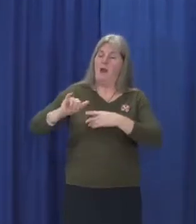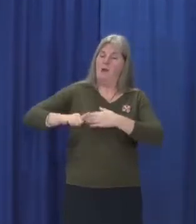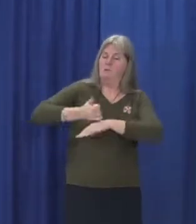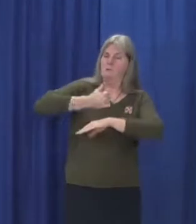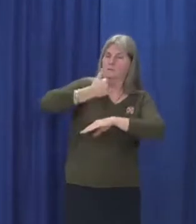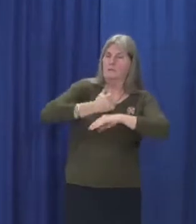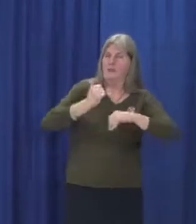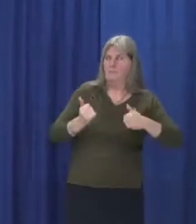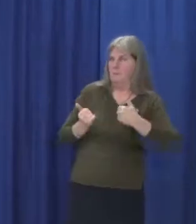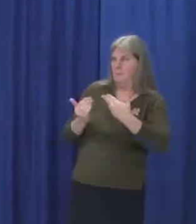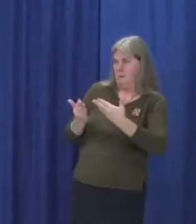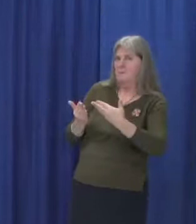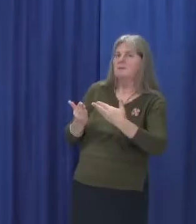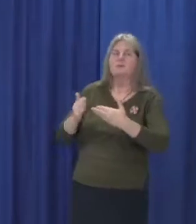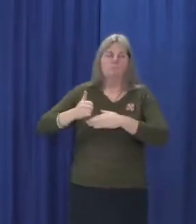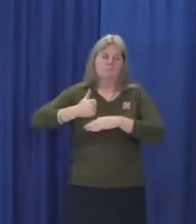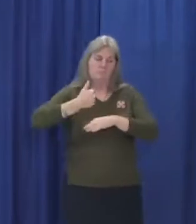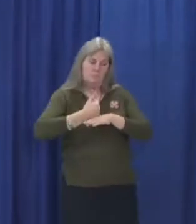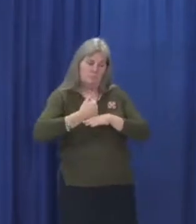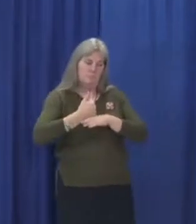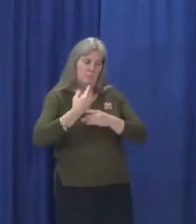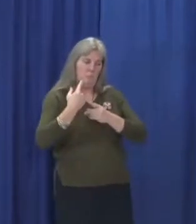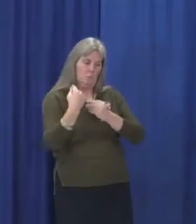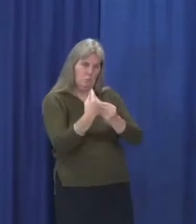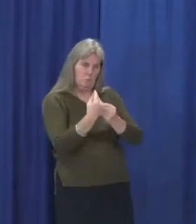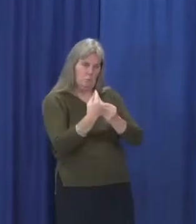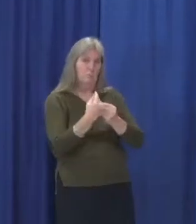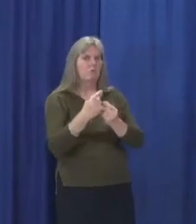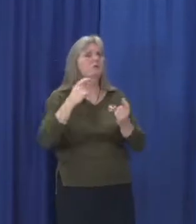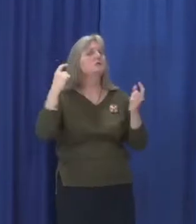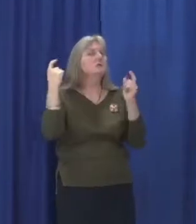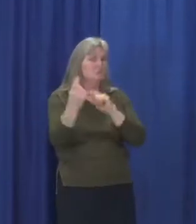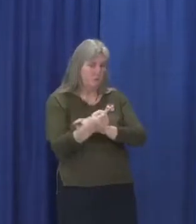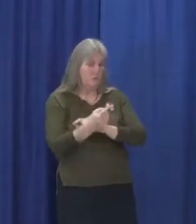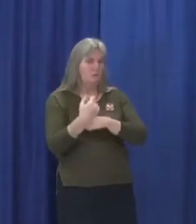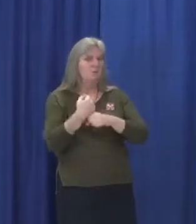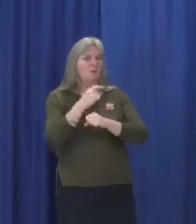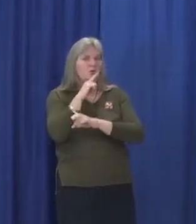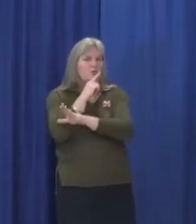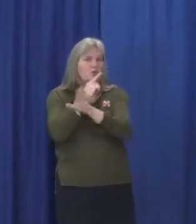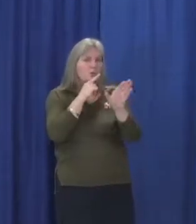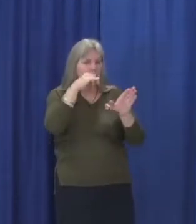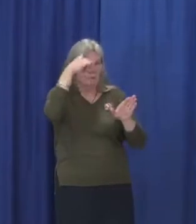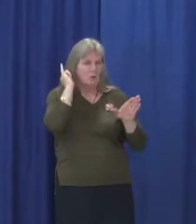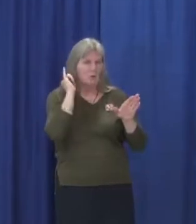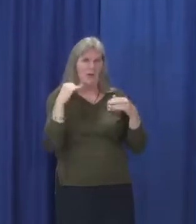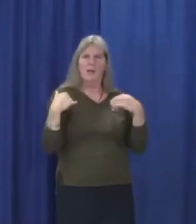implement these recommendations which will introduce major changes to ensure the territory